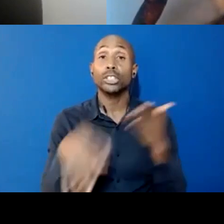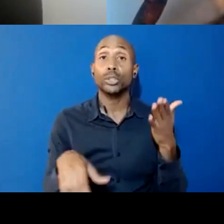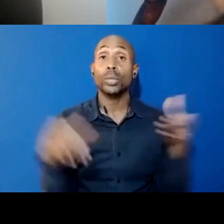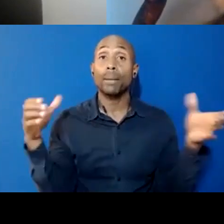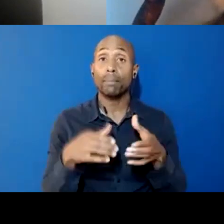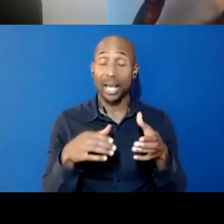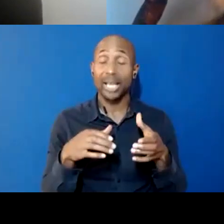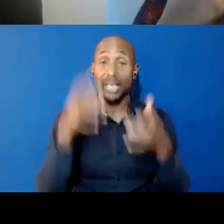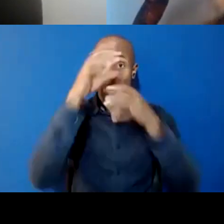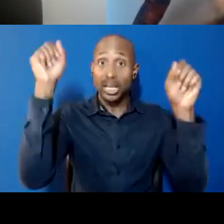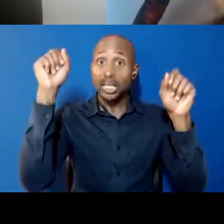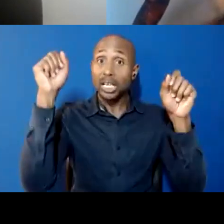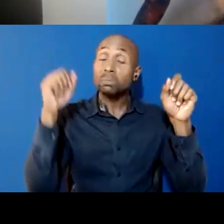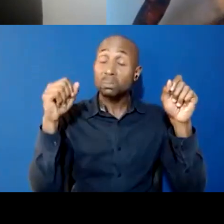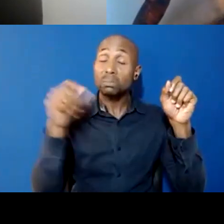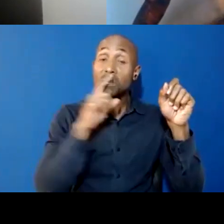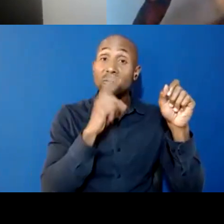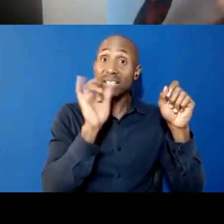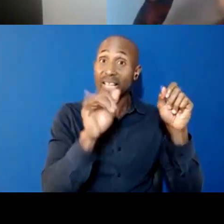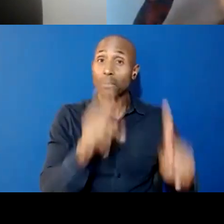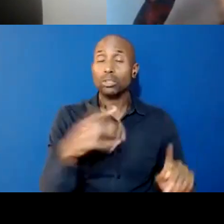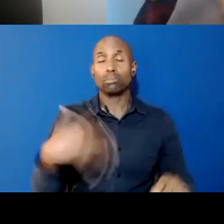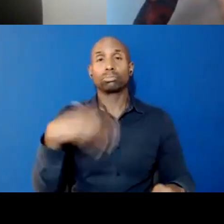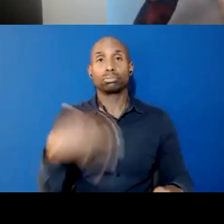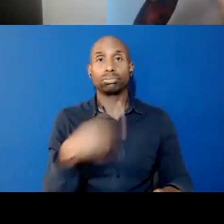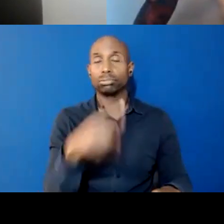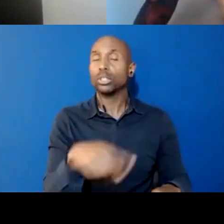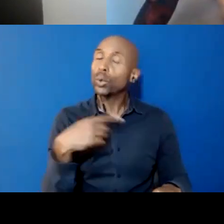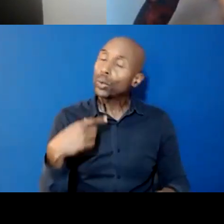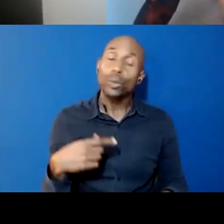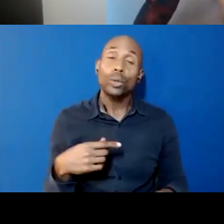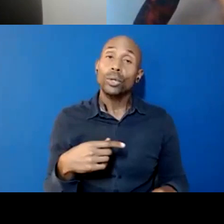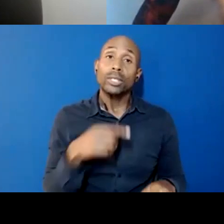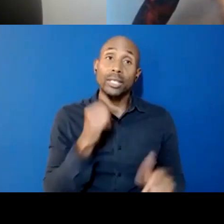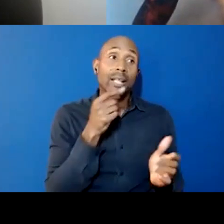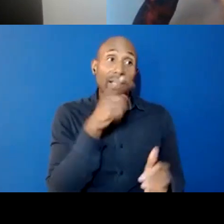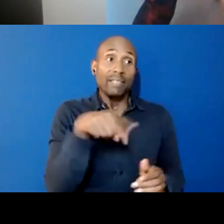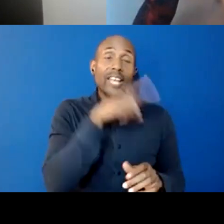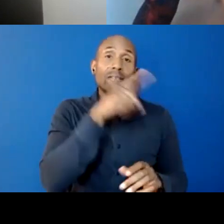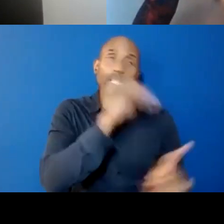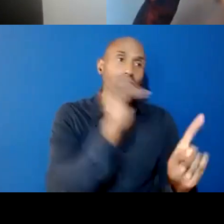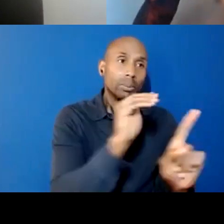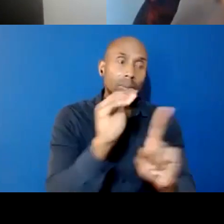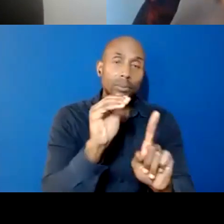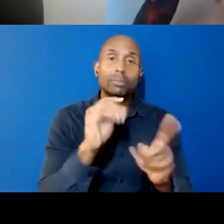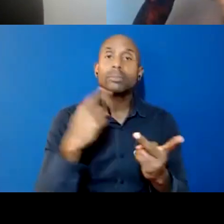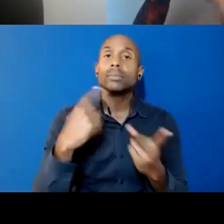I cannot mention all of the help we had with Disability Services. The fact that they wanted their students to go abroad.